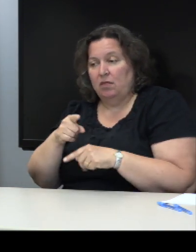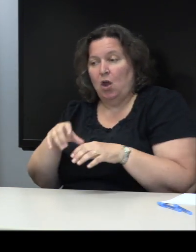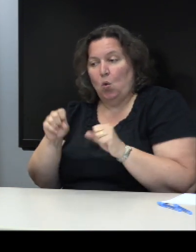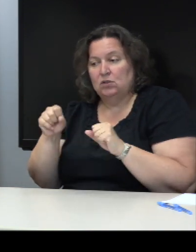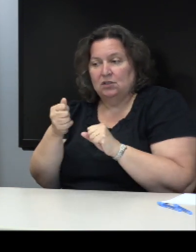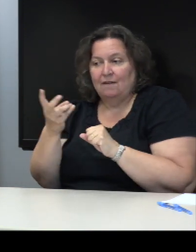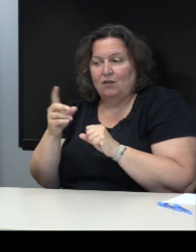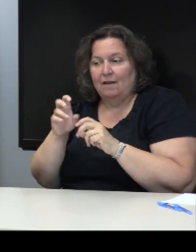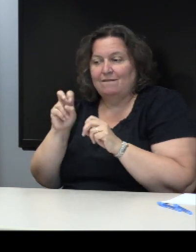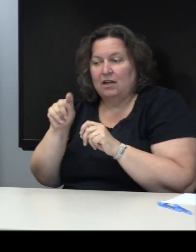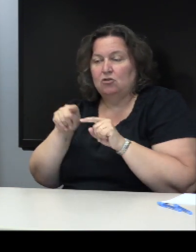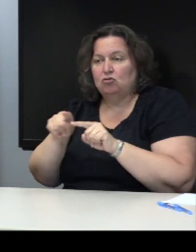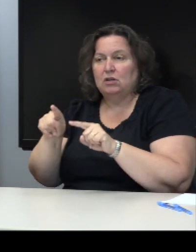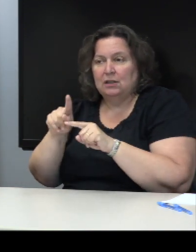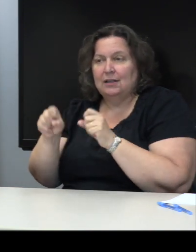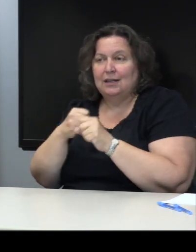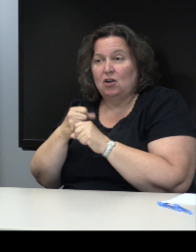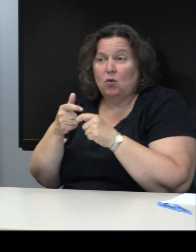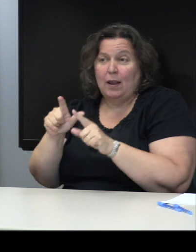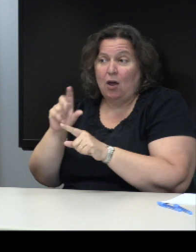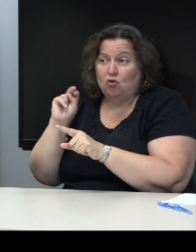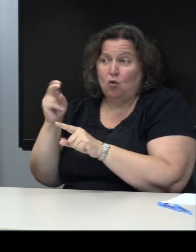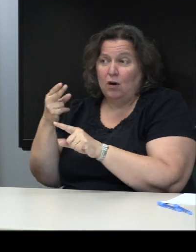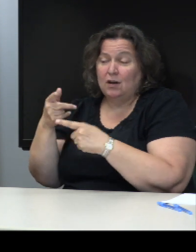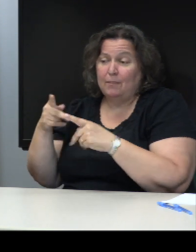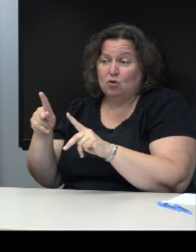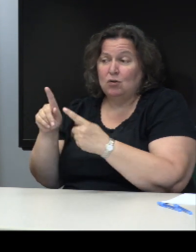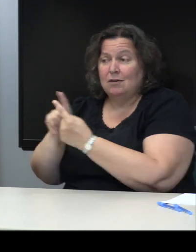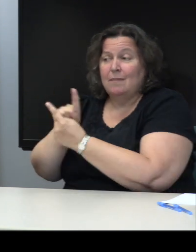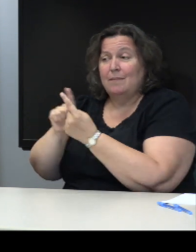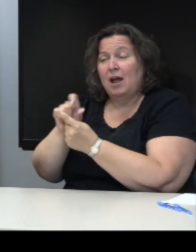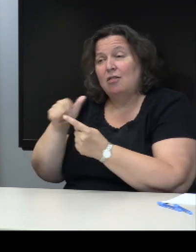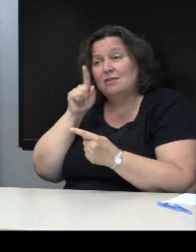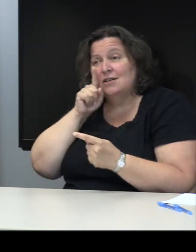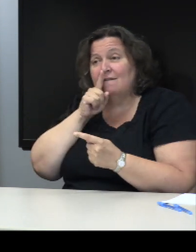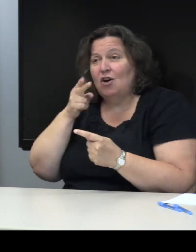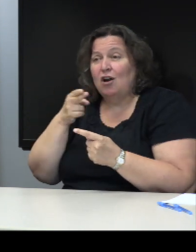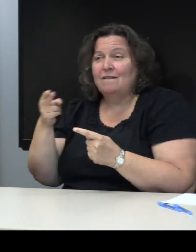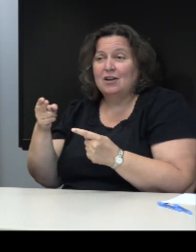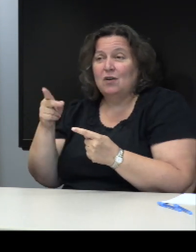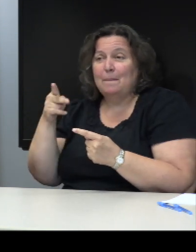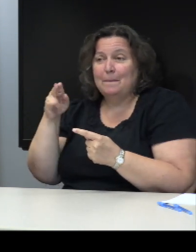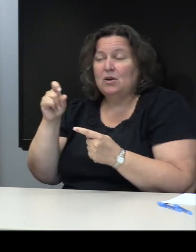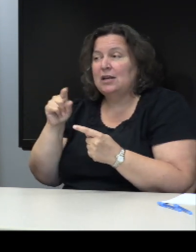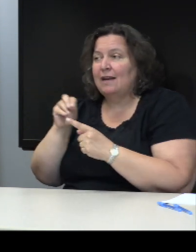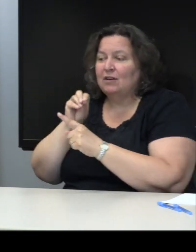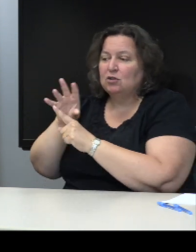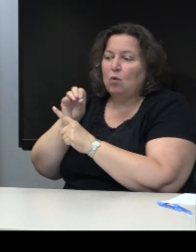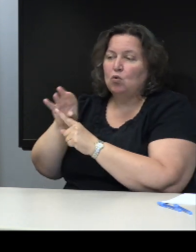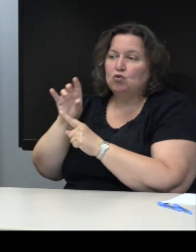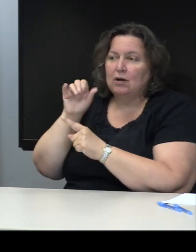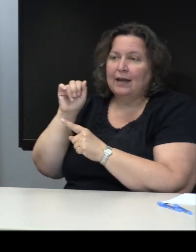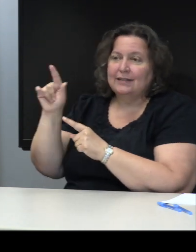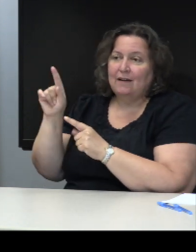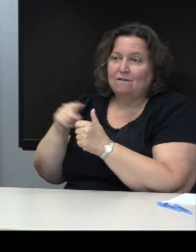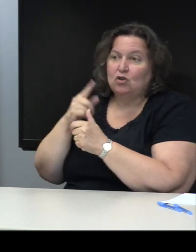that would give Norah a chance to interact with other deaf and hard of hearing peers as well as have exposure to ASL firsthand.